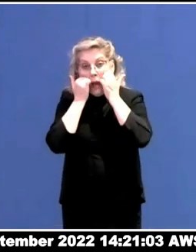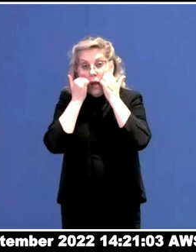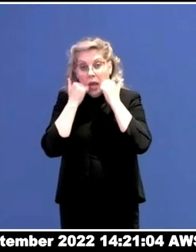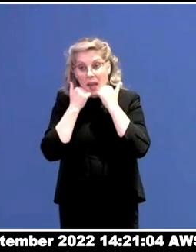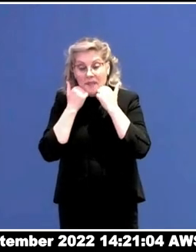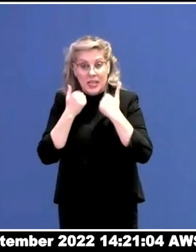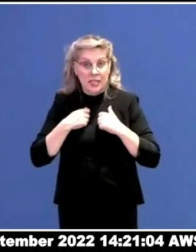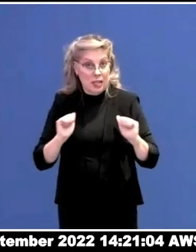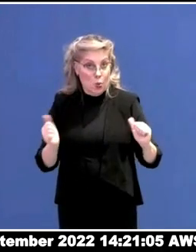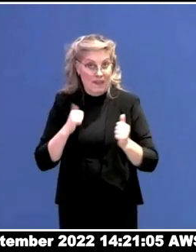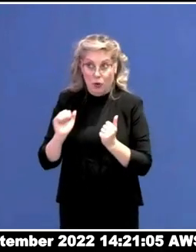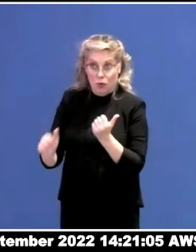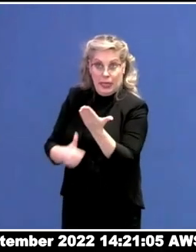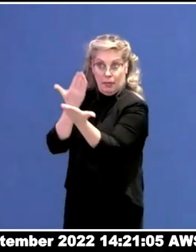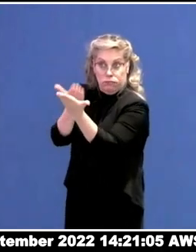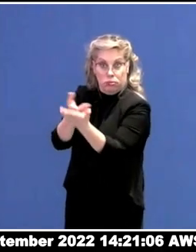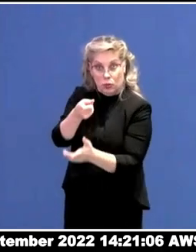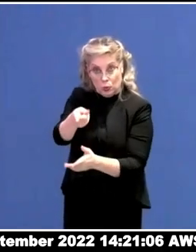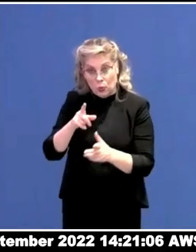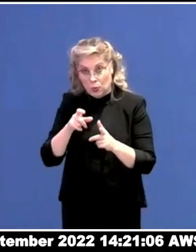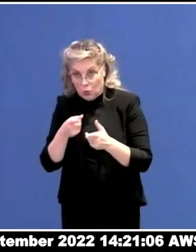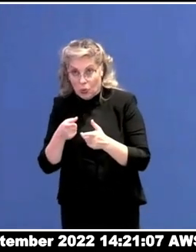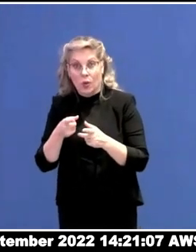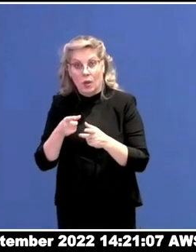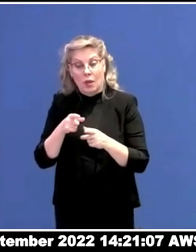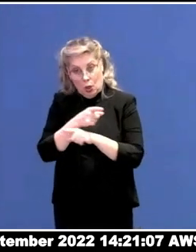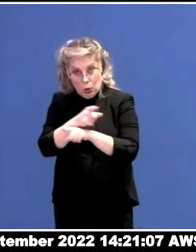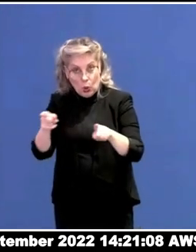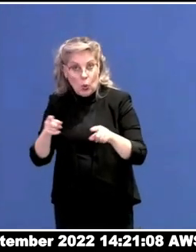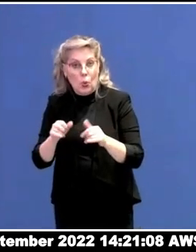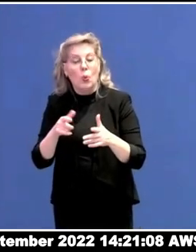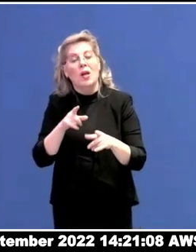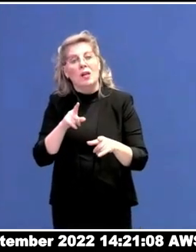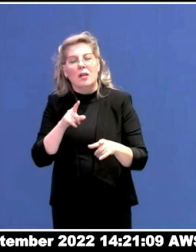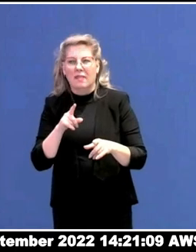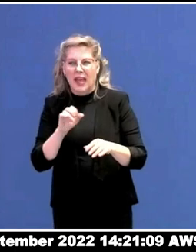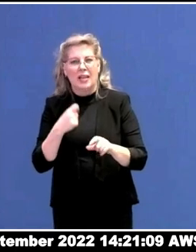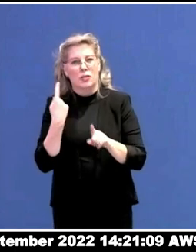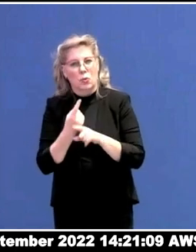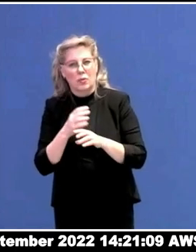Commission on that. As Debbie talked about, you know, the trauma, the abuses that we see